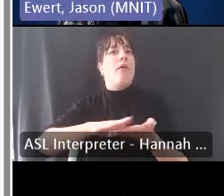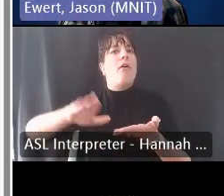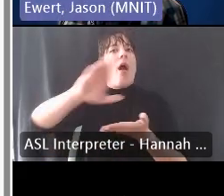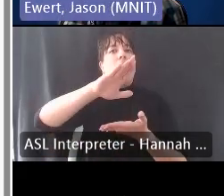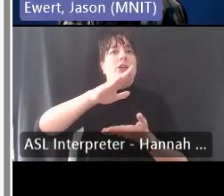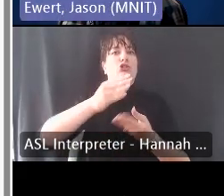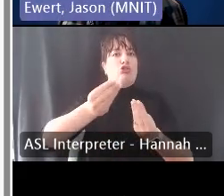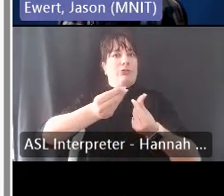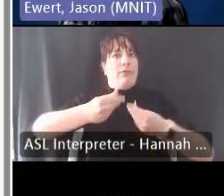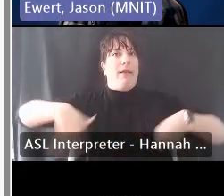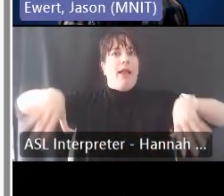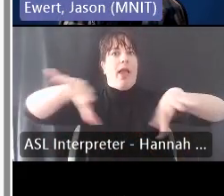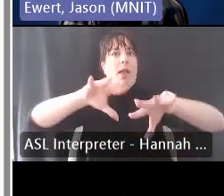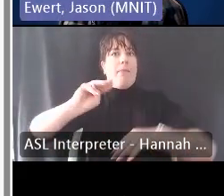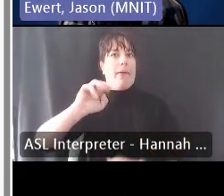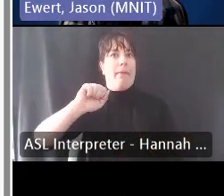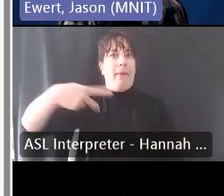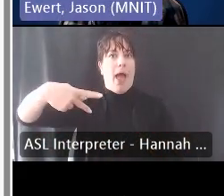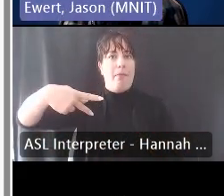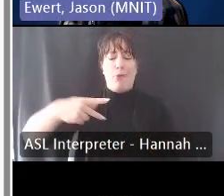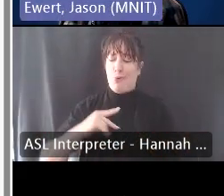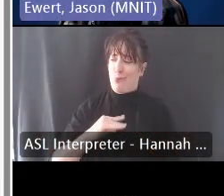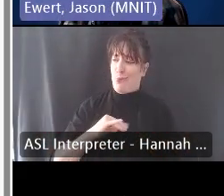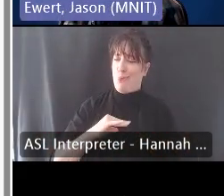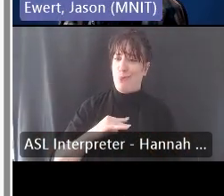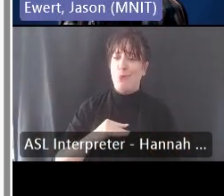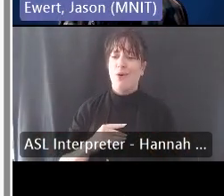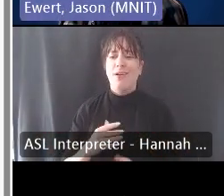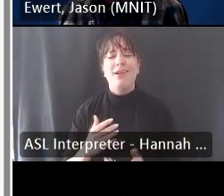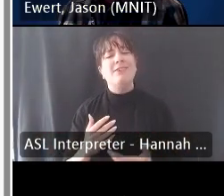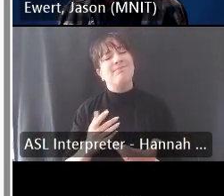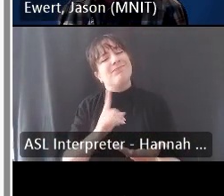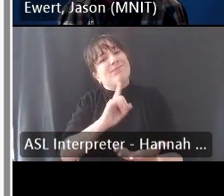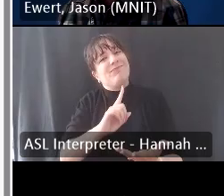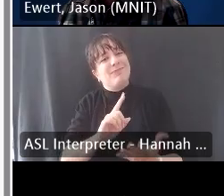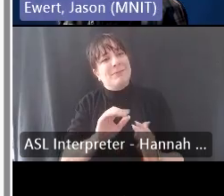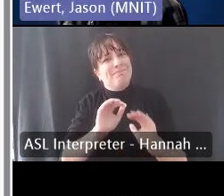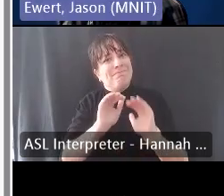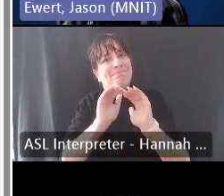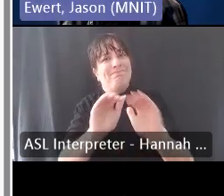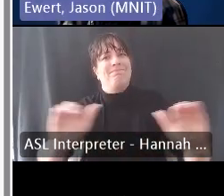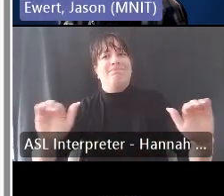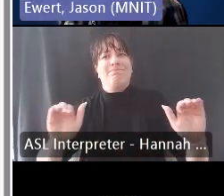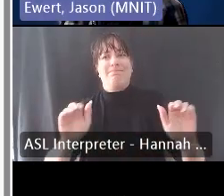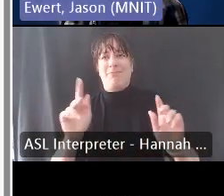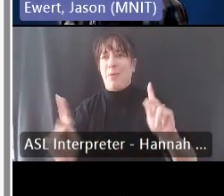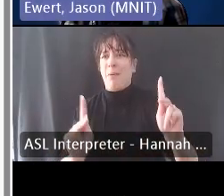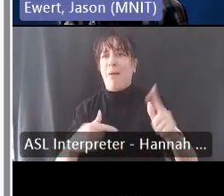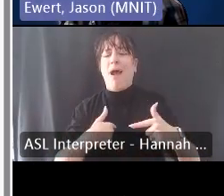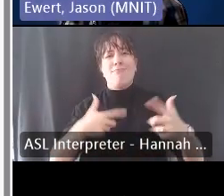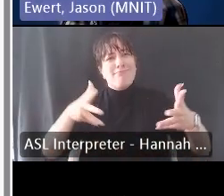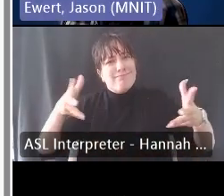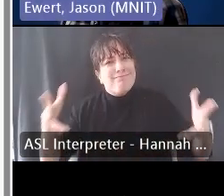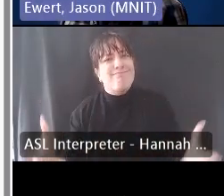There's just so much to explore. And I really encourage people to get at least NVDA and try it out.